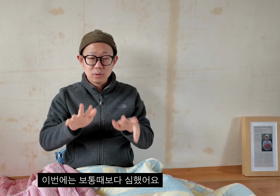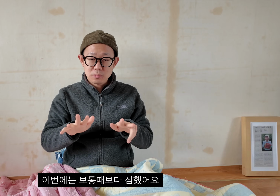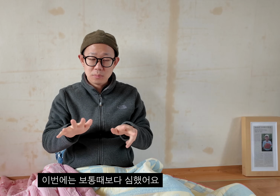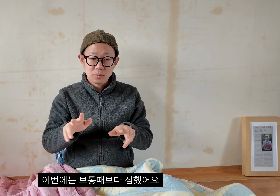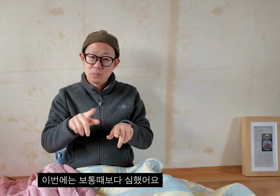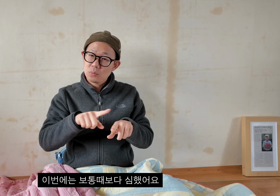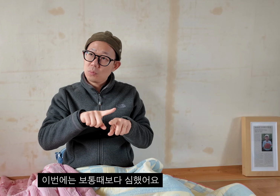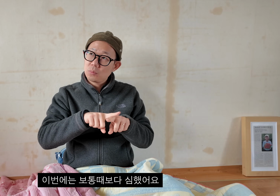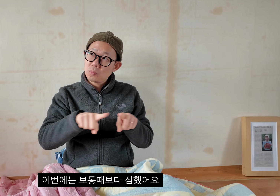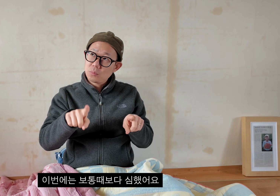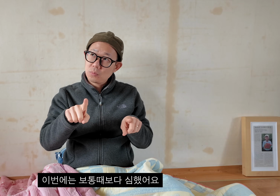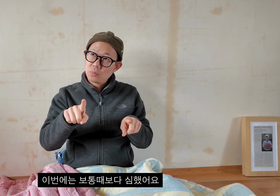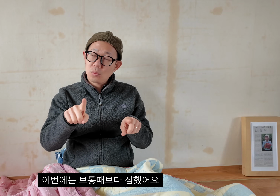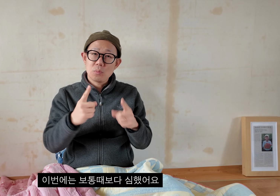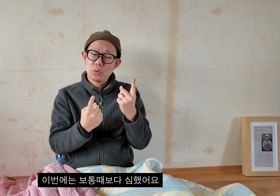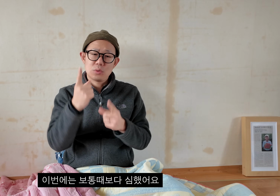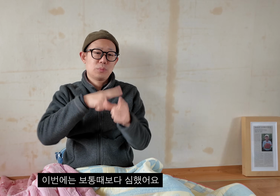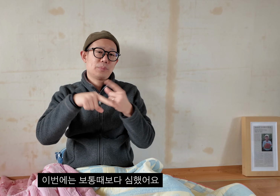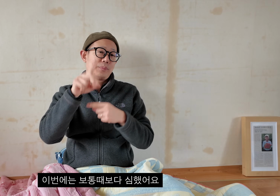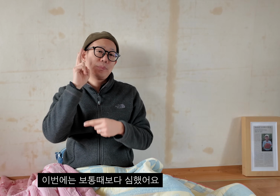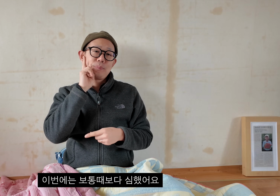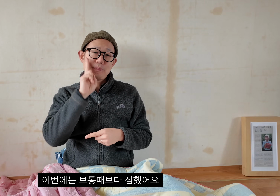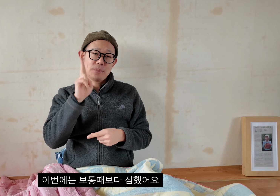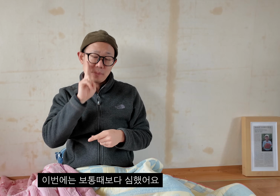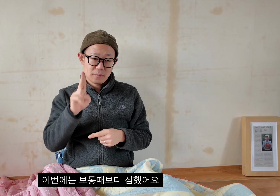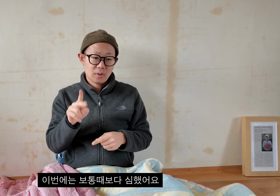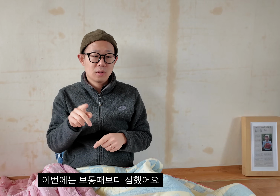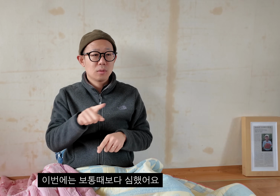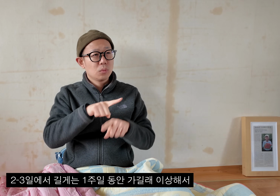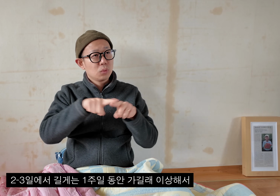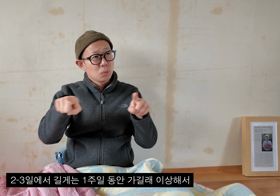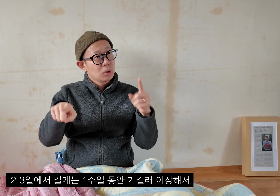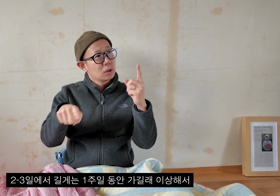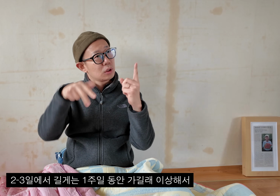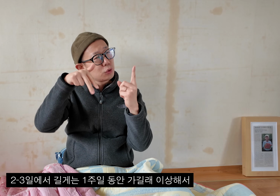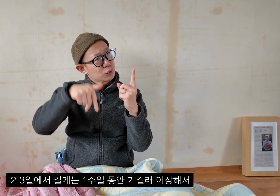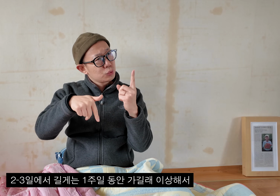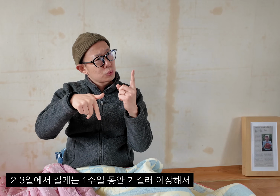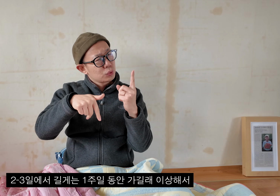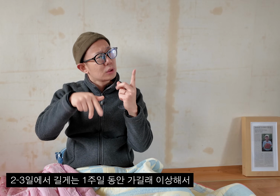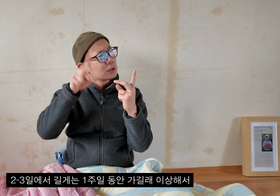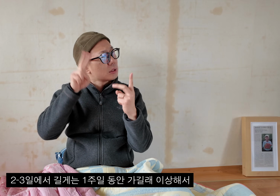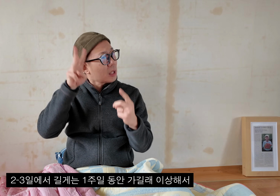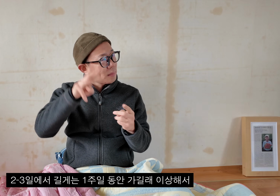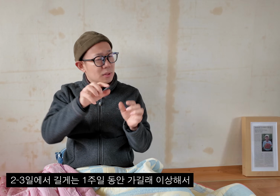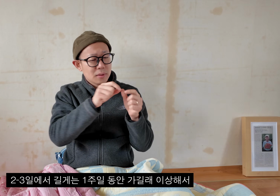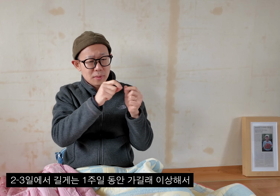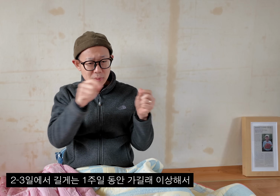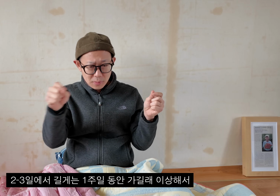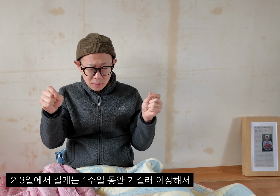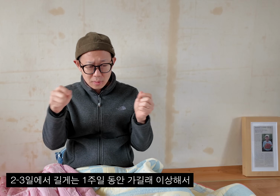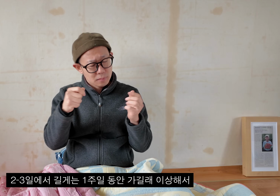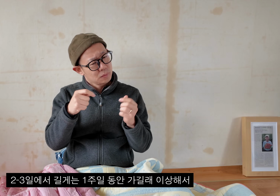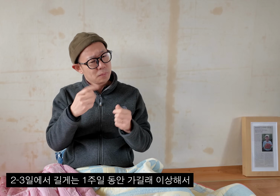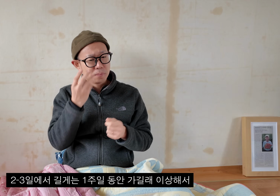But this time was worse. It lasted 2–3 days, sometimes a week.